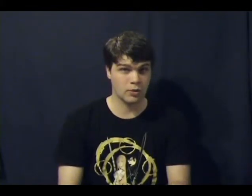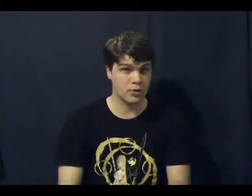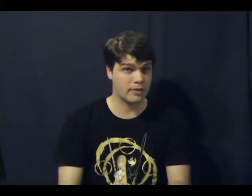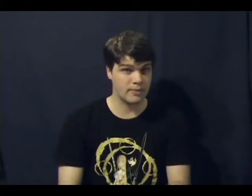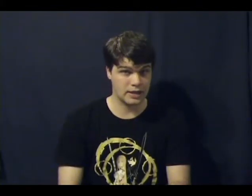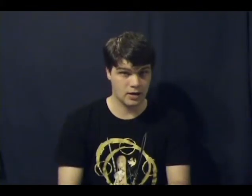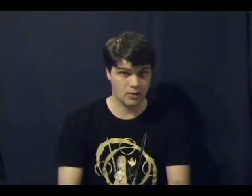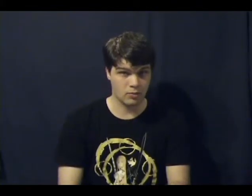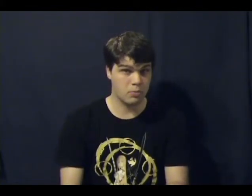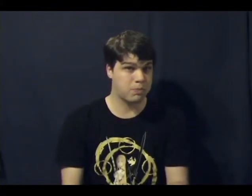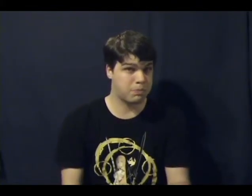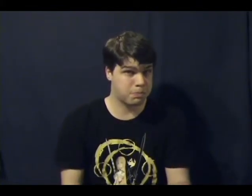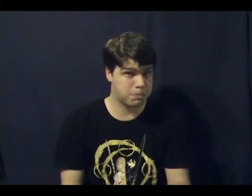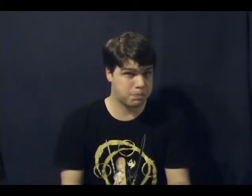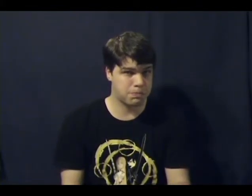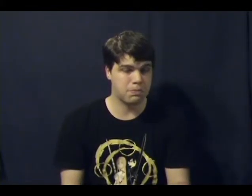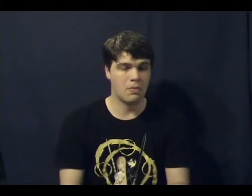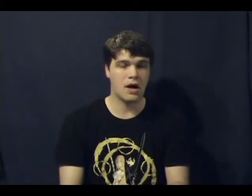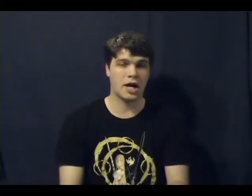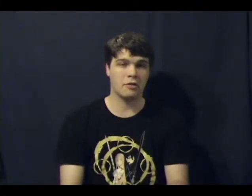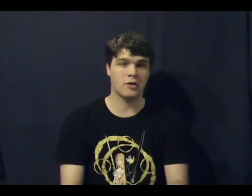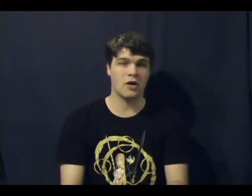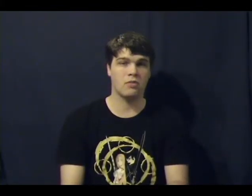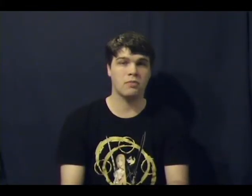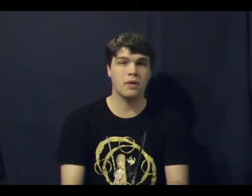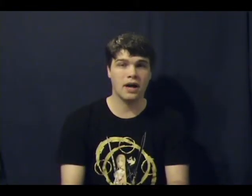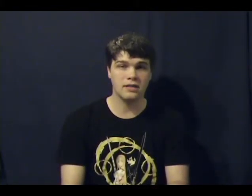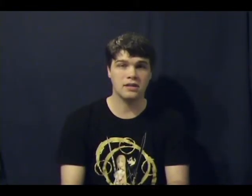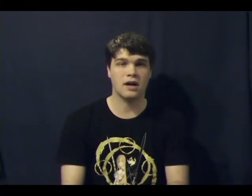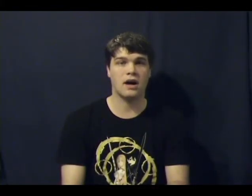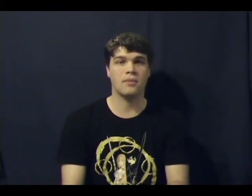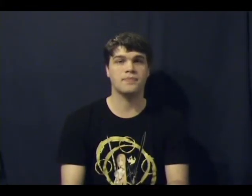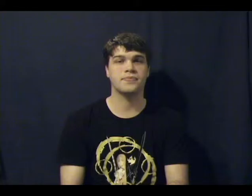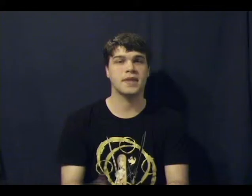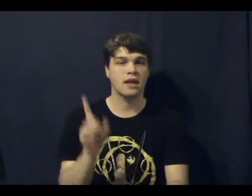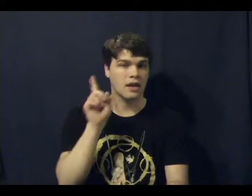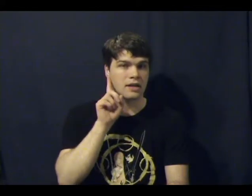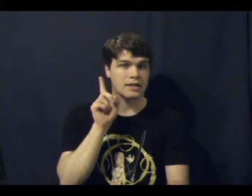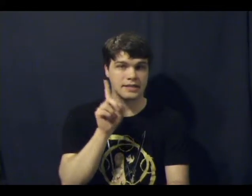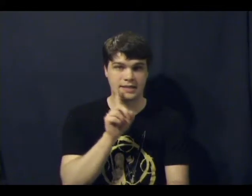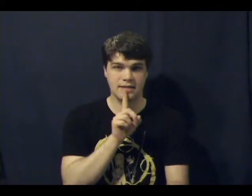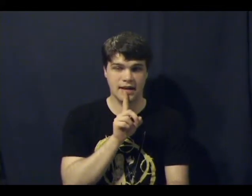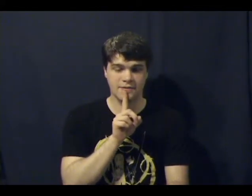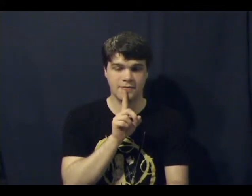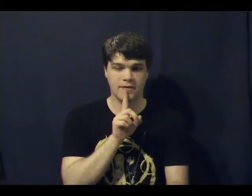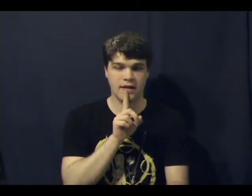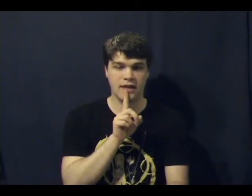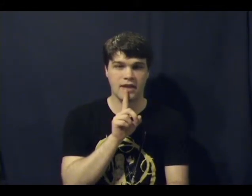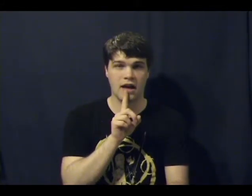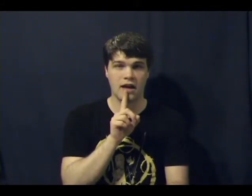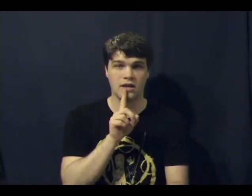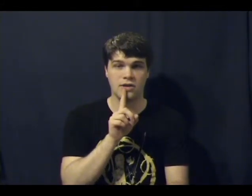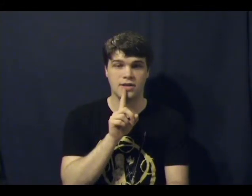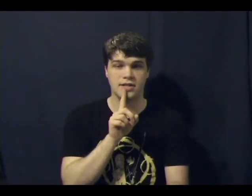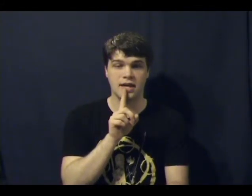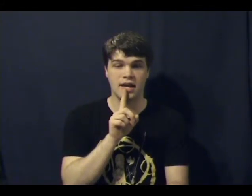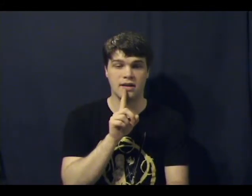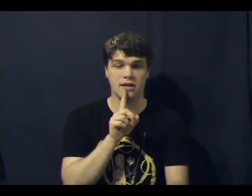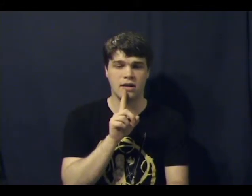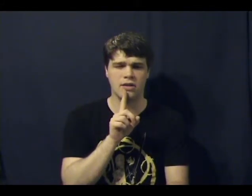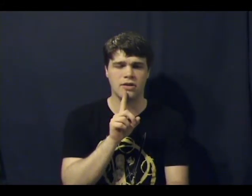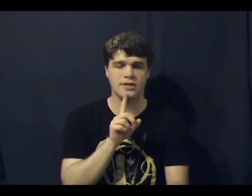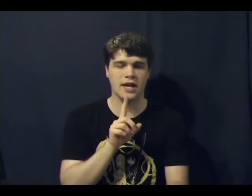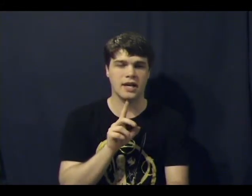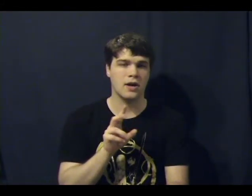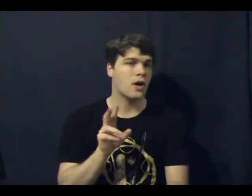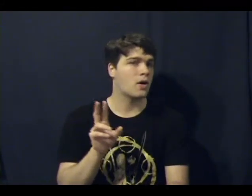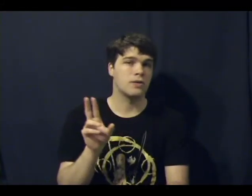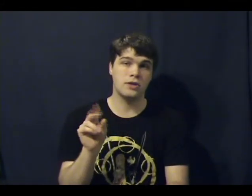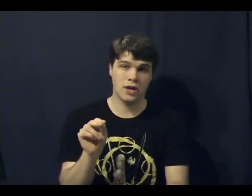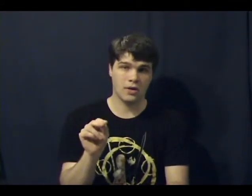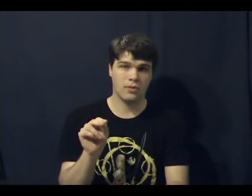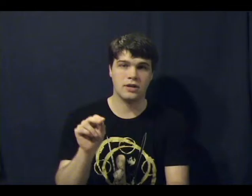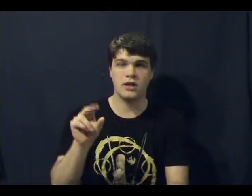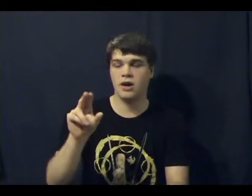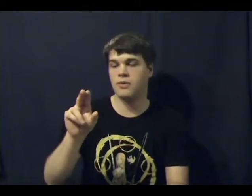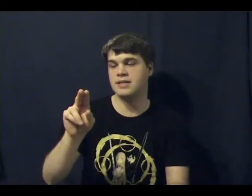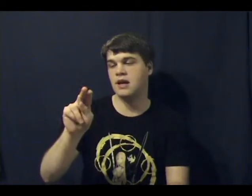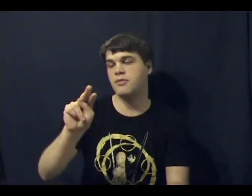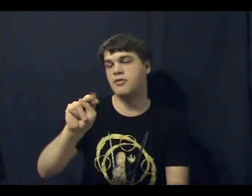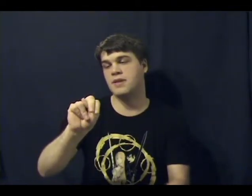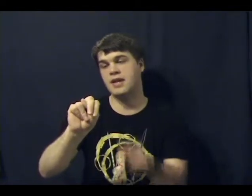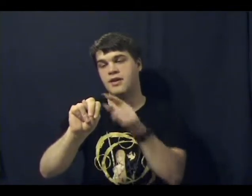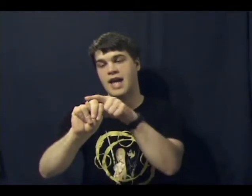it'll probably be no. I don't know, but... deaf. And then you could say, you could say, no. No it comes from the letter "N"